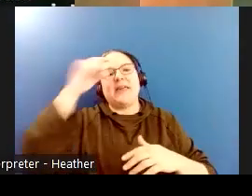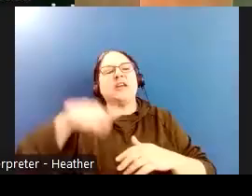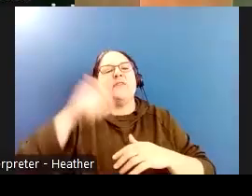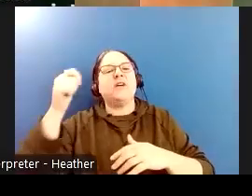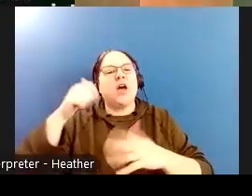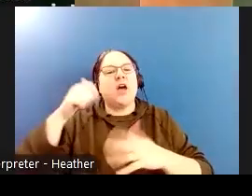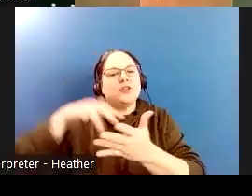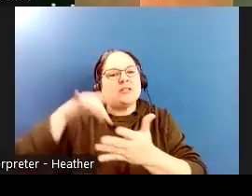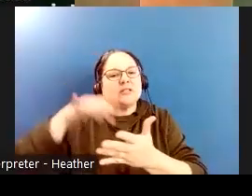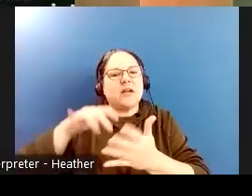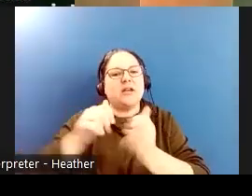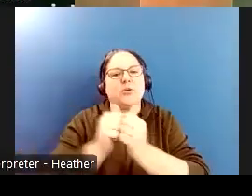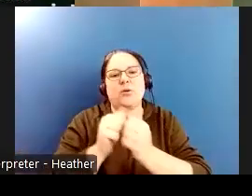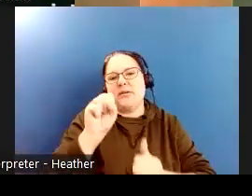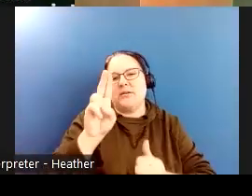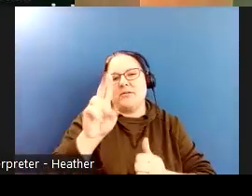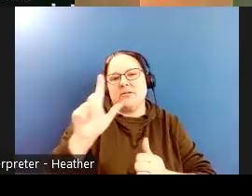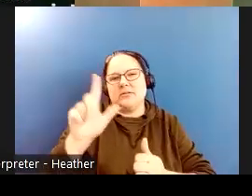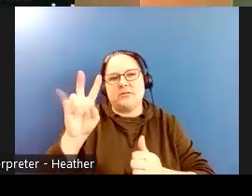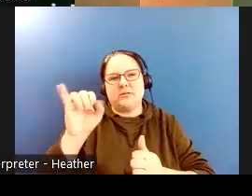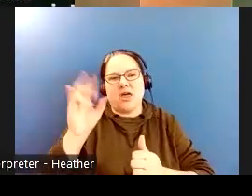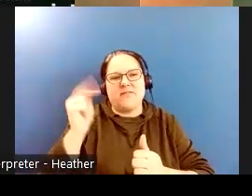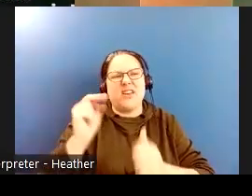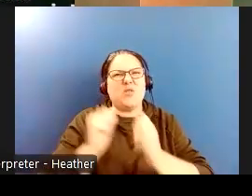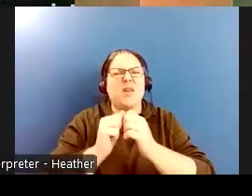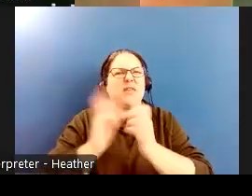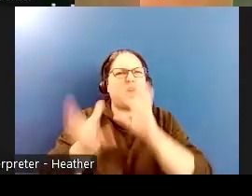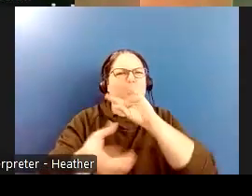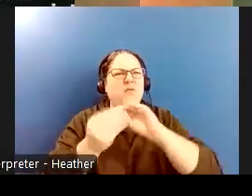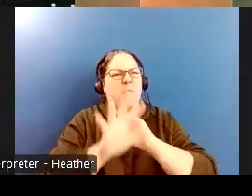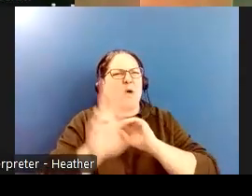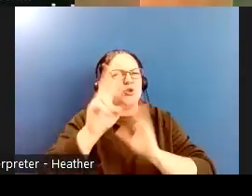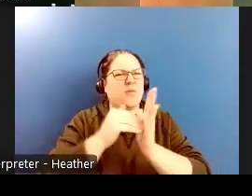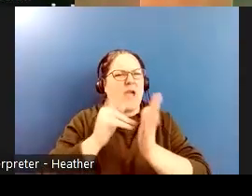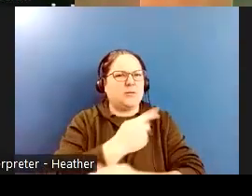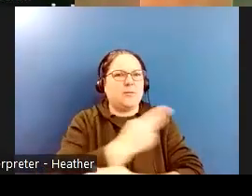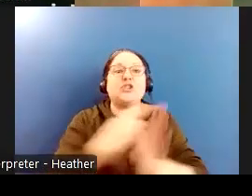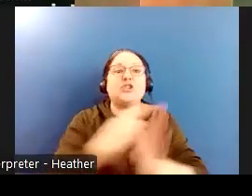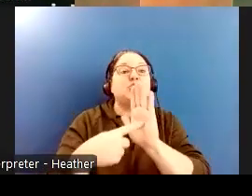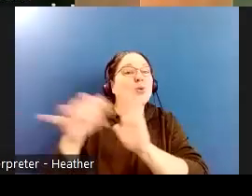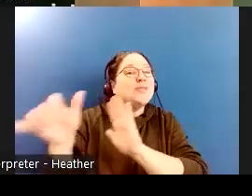looked at I think it was about 2,000 patients and and showed this um and remember what I was saying